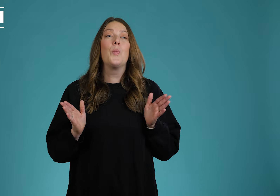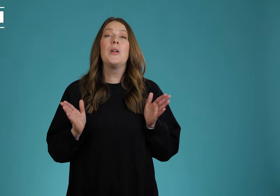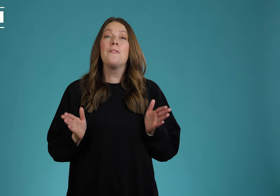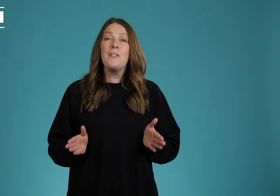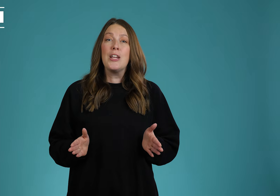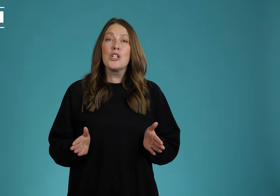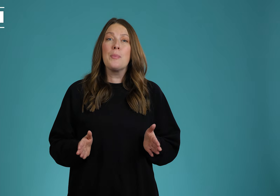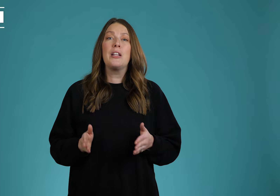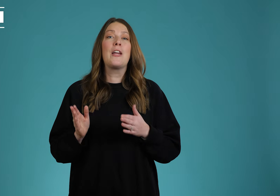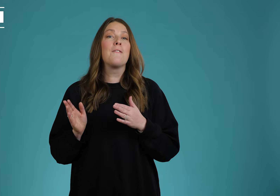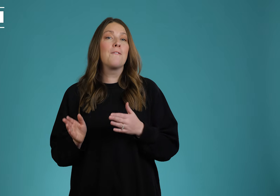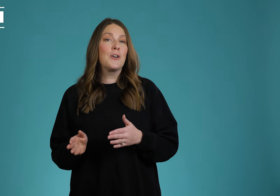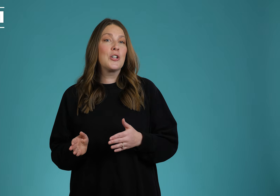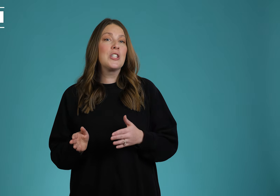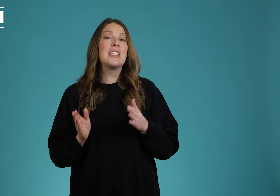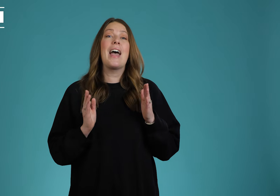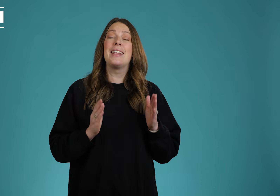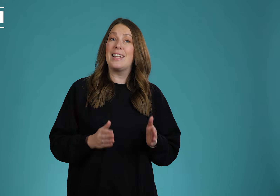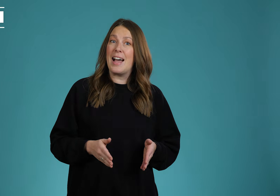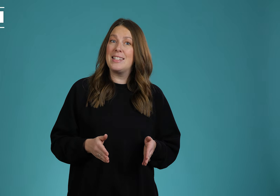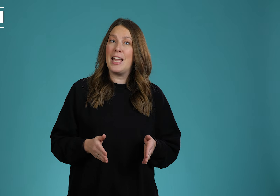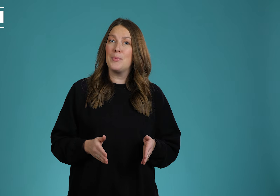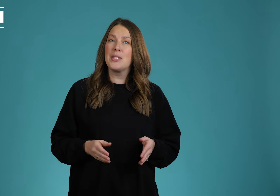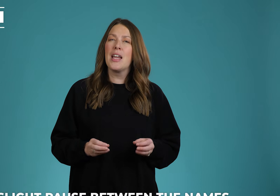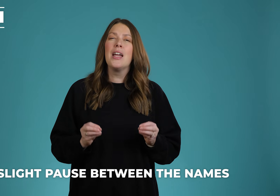When fingerspelling first and last names,